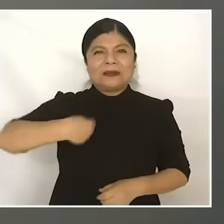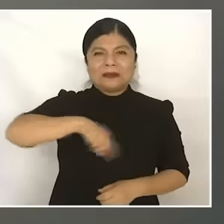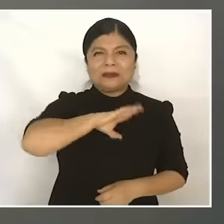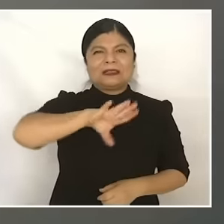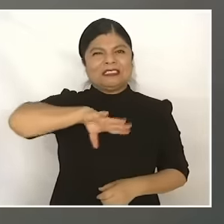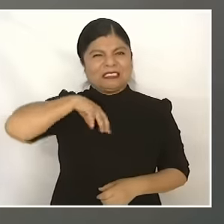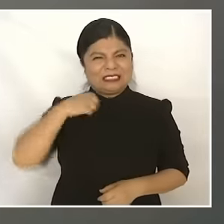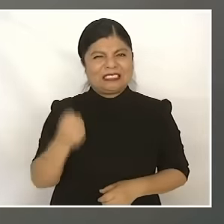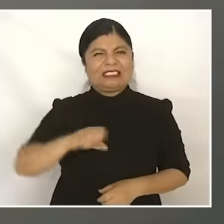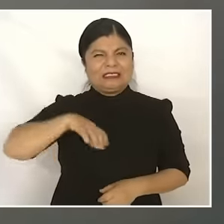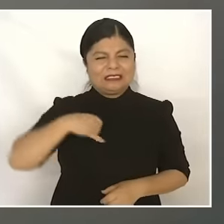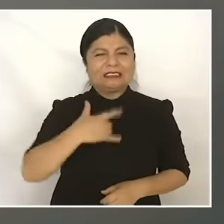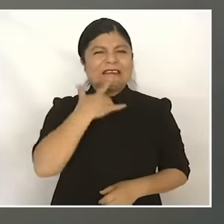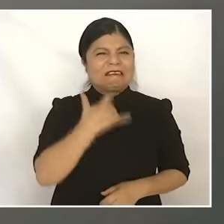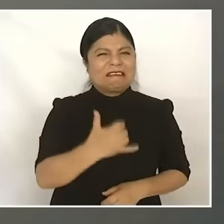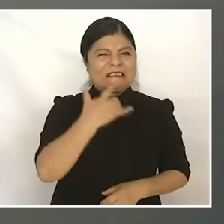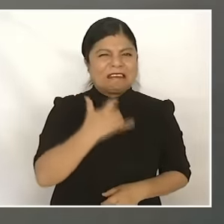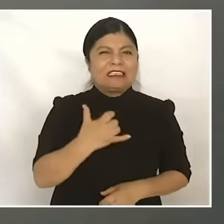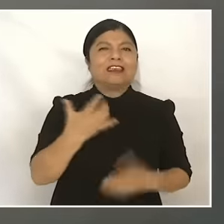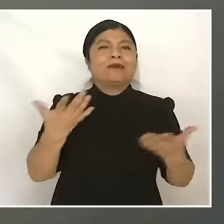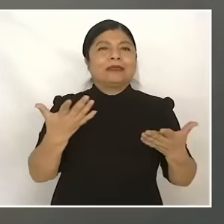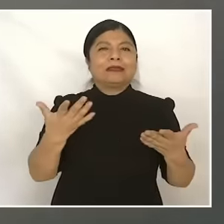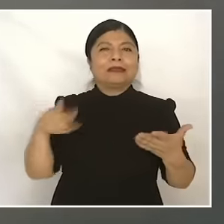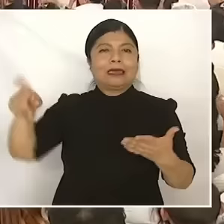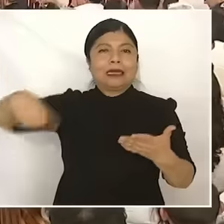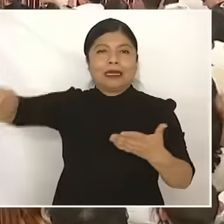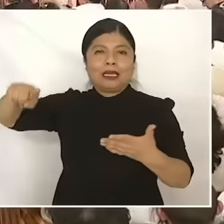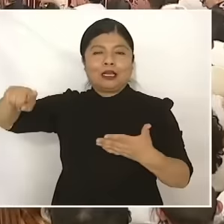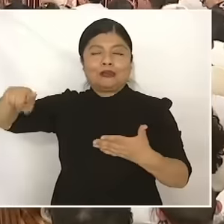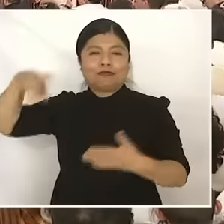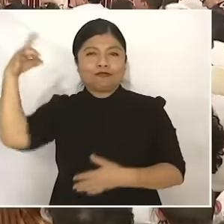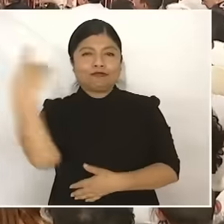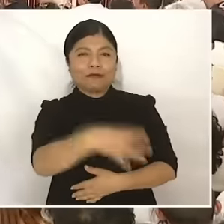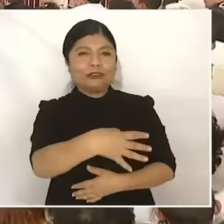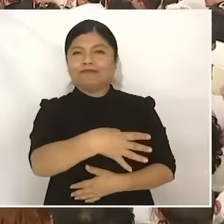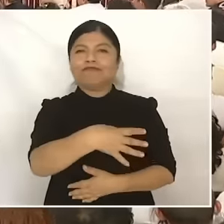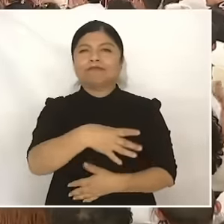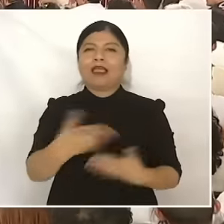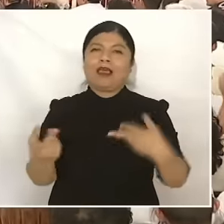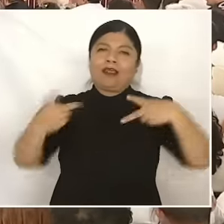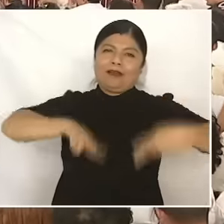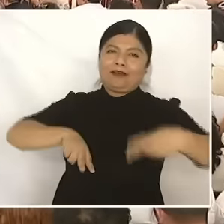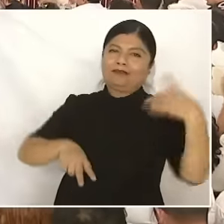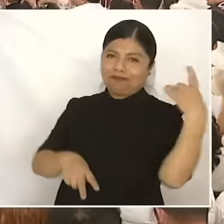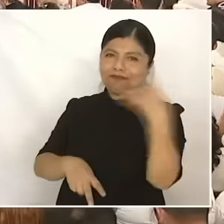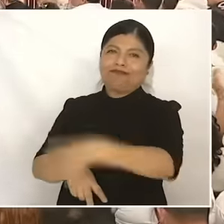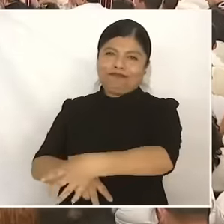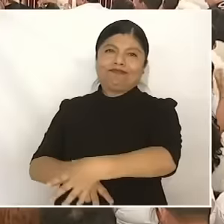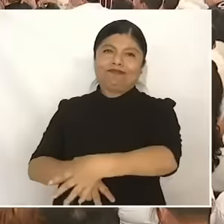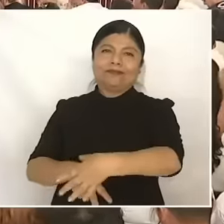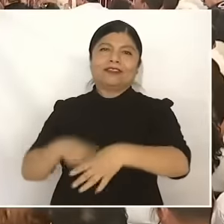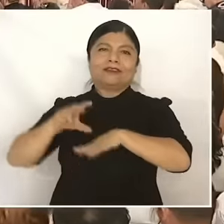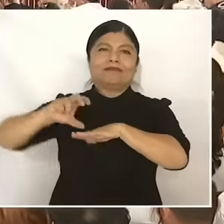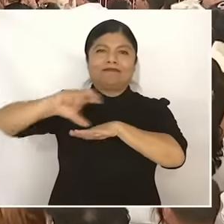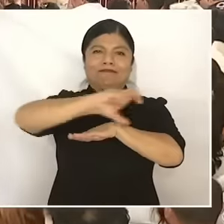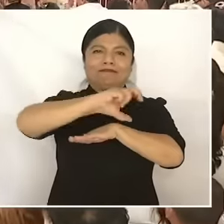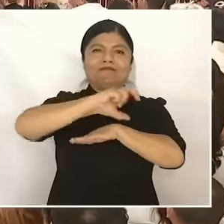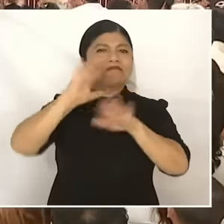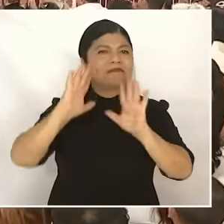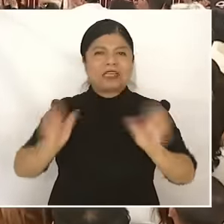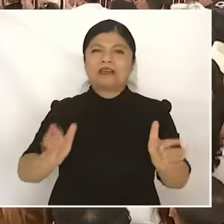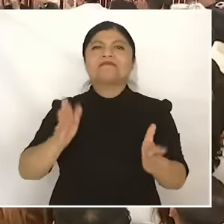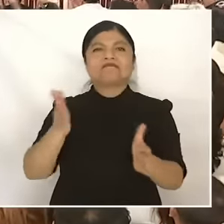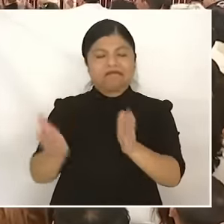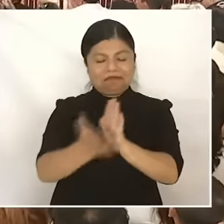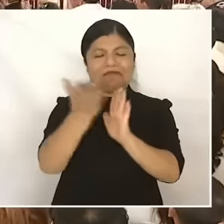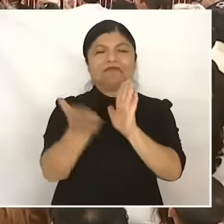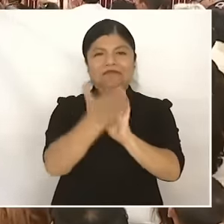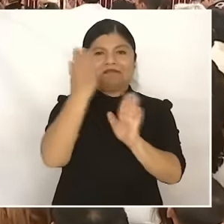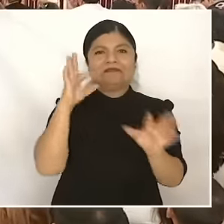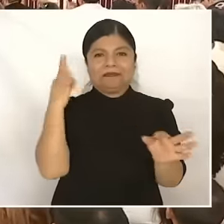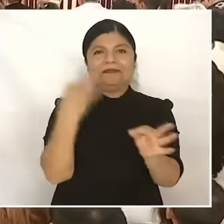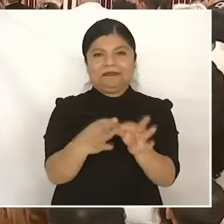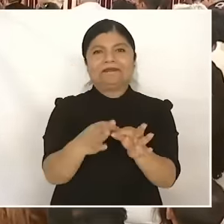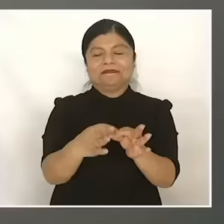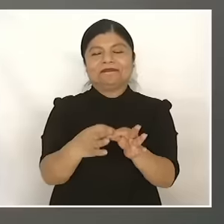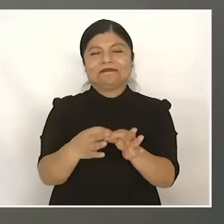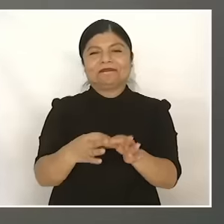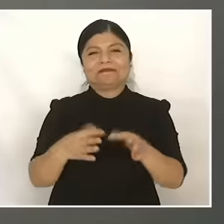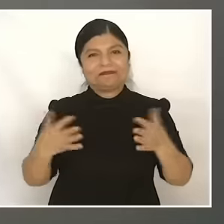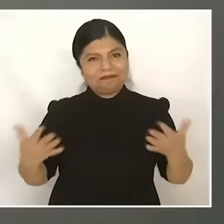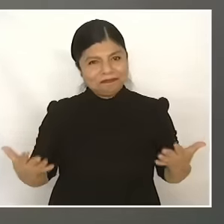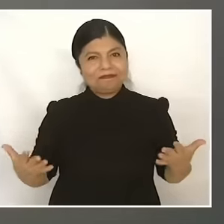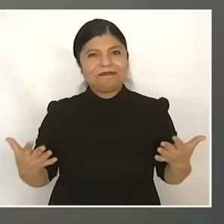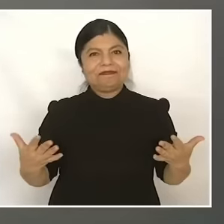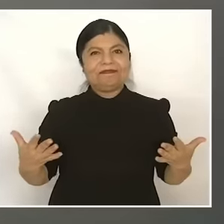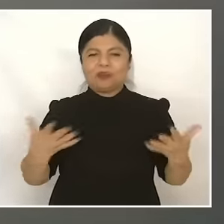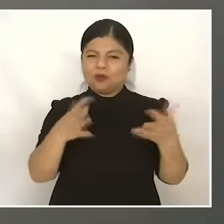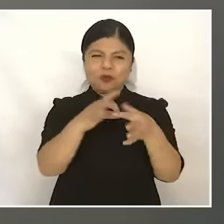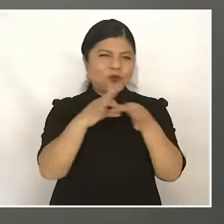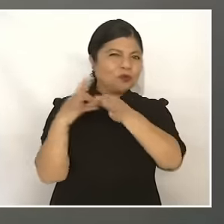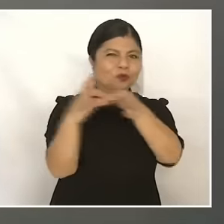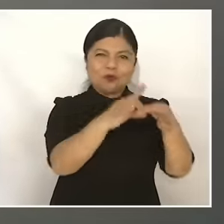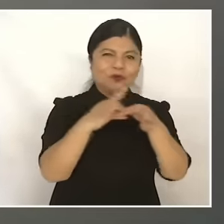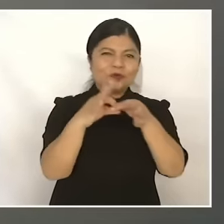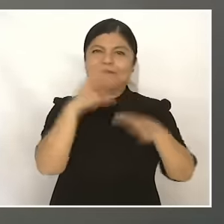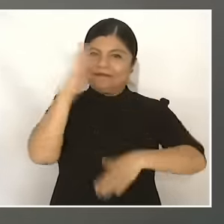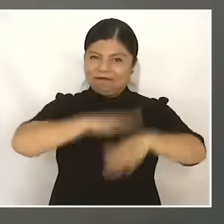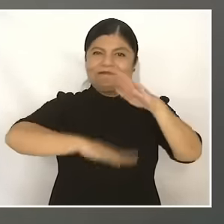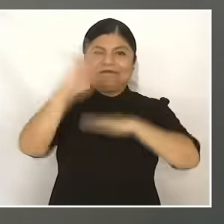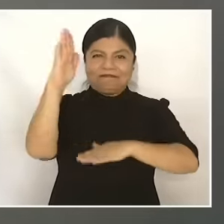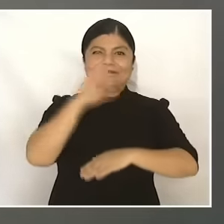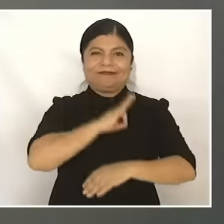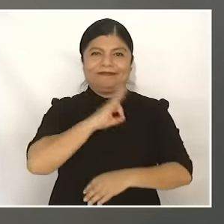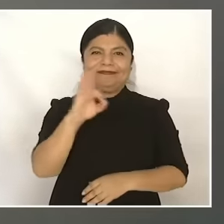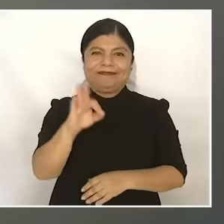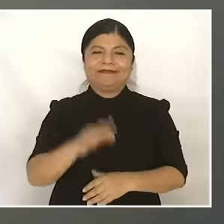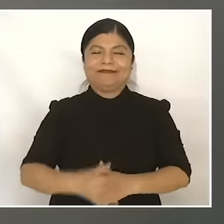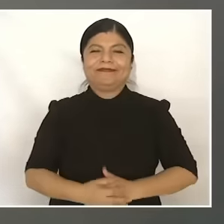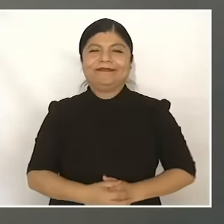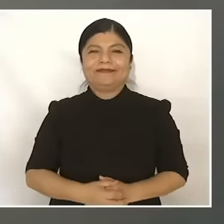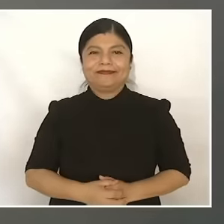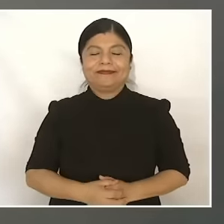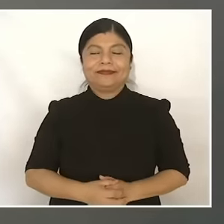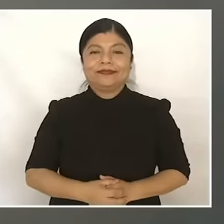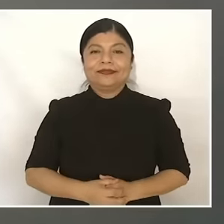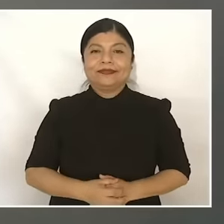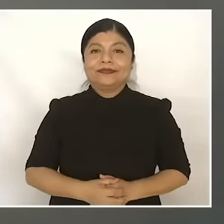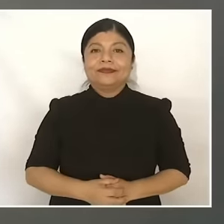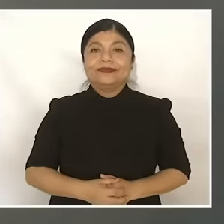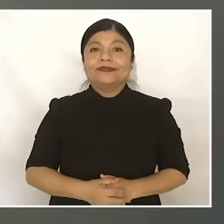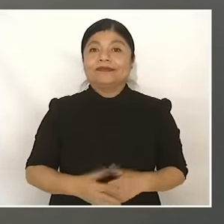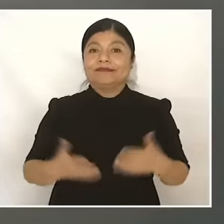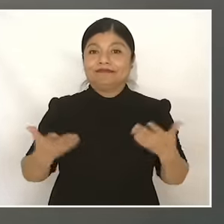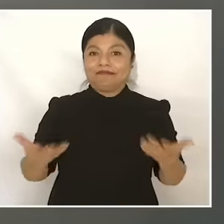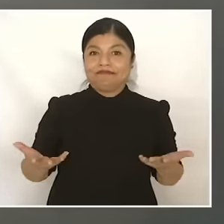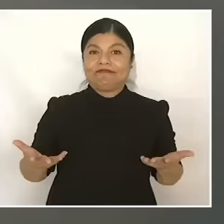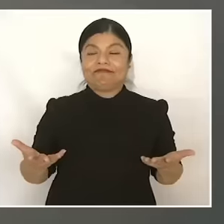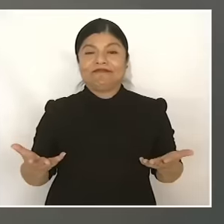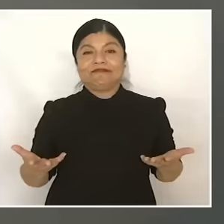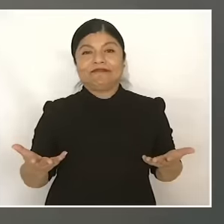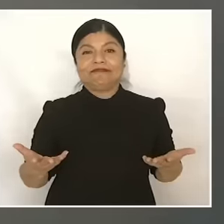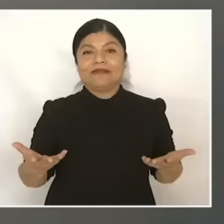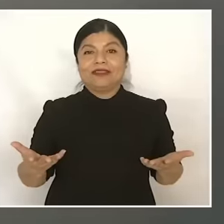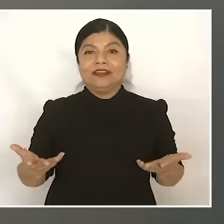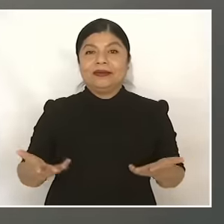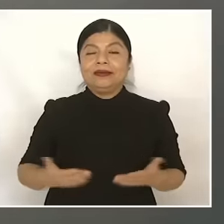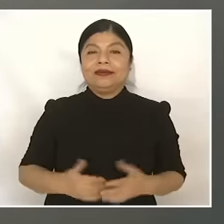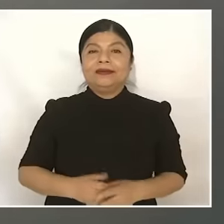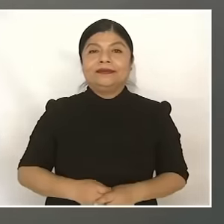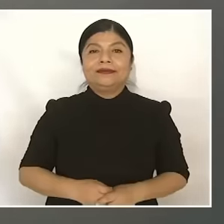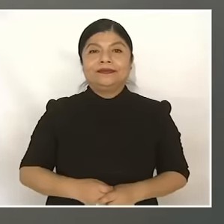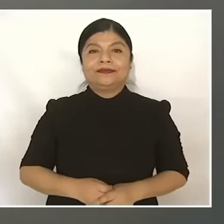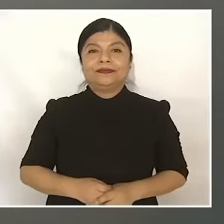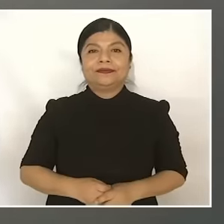with the people everything without the people nothing then Well, the conservatives were opposed